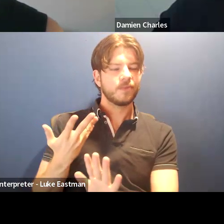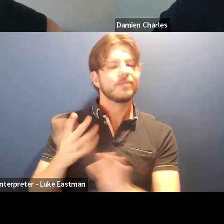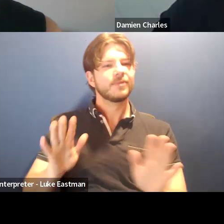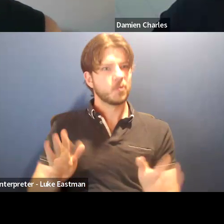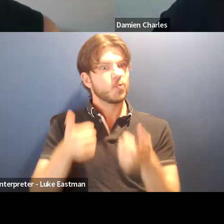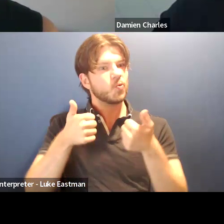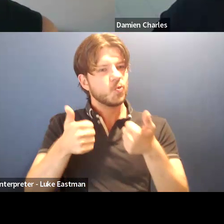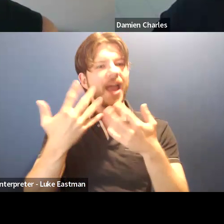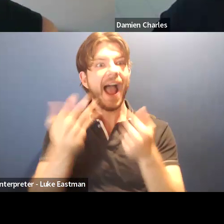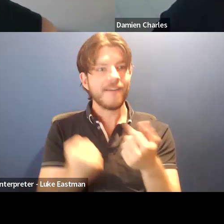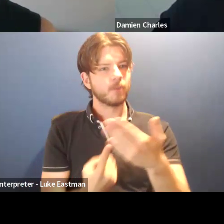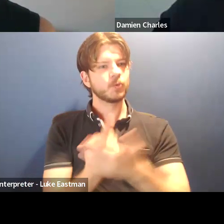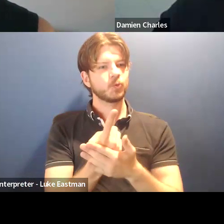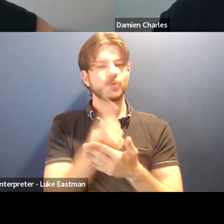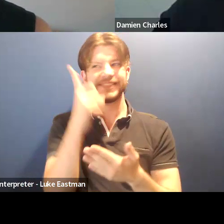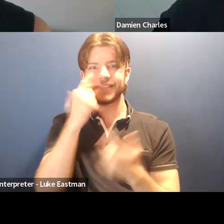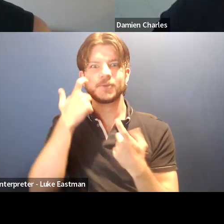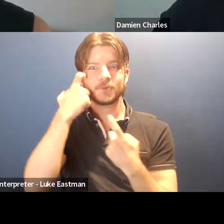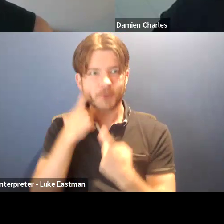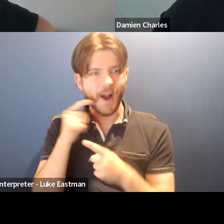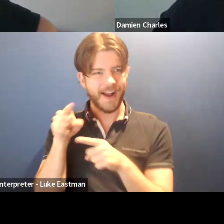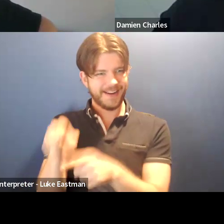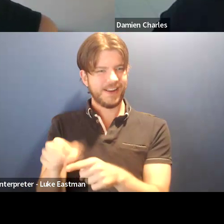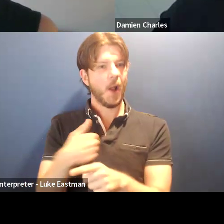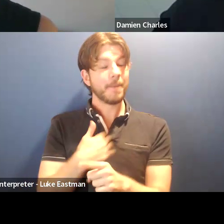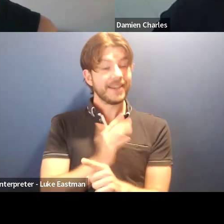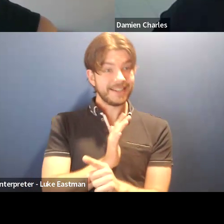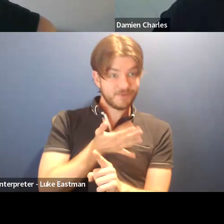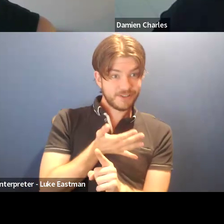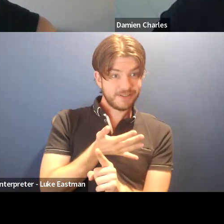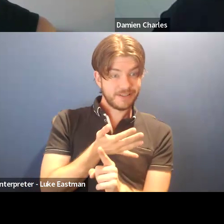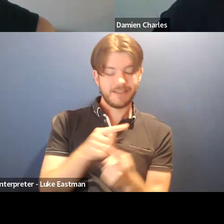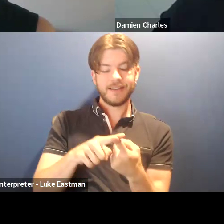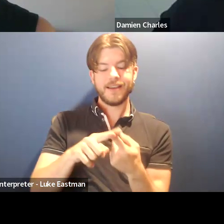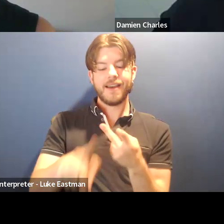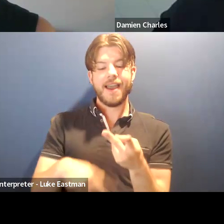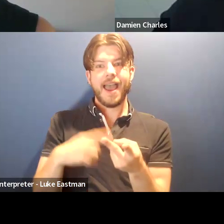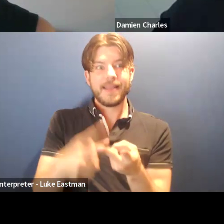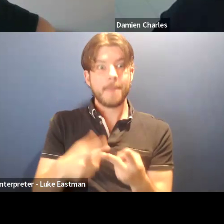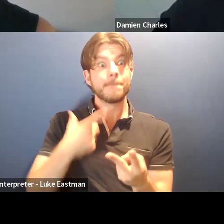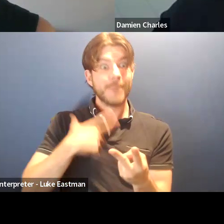that opportunity to try out something that I was interested in and through